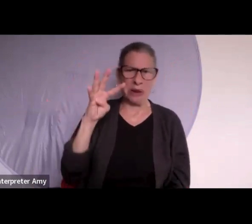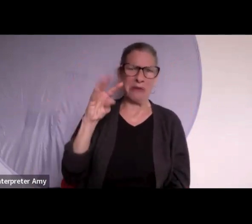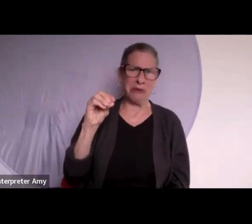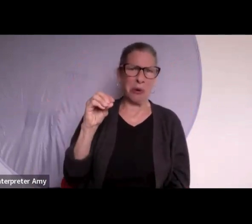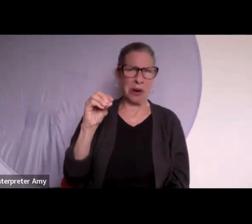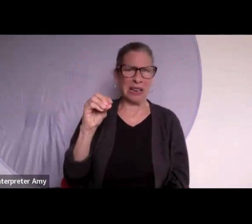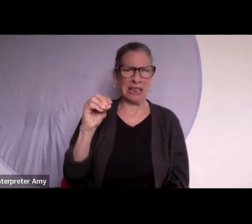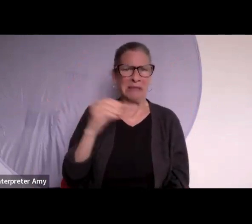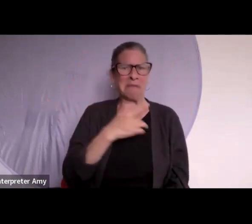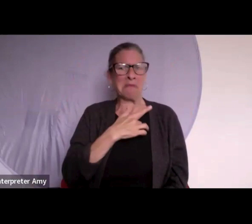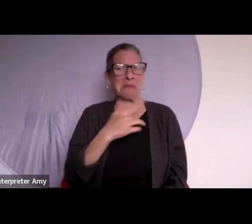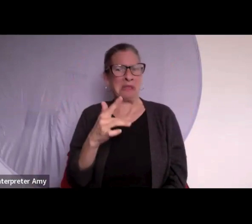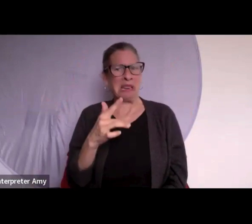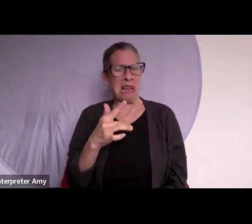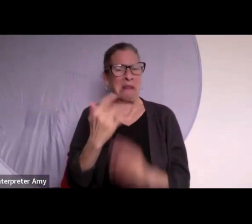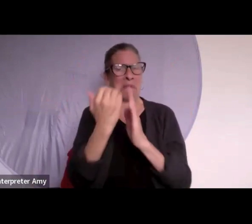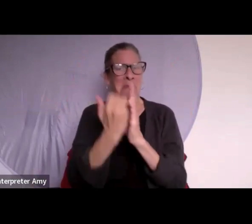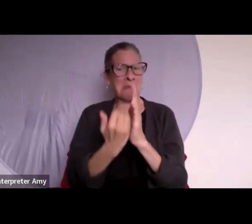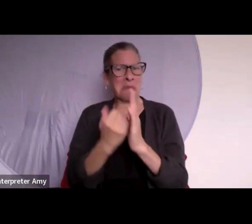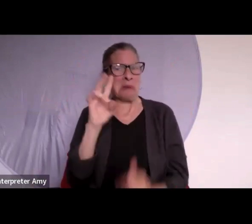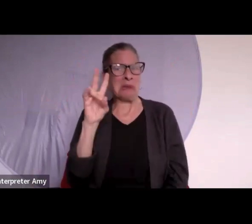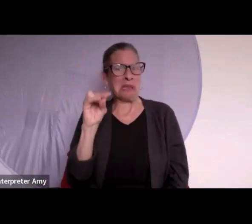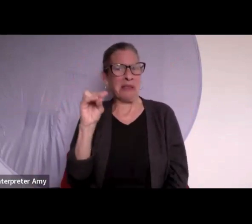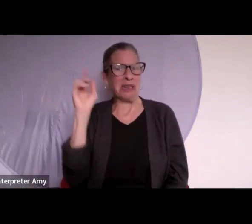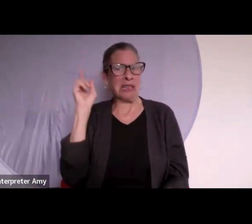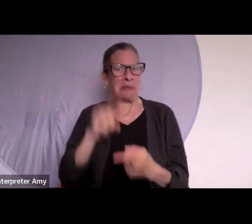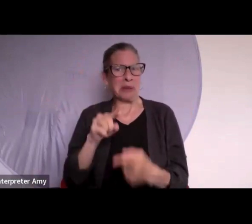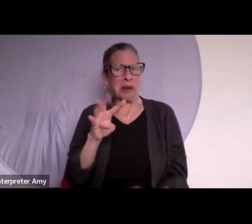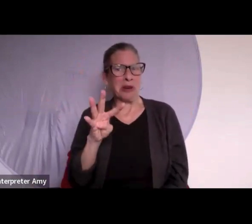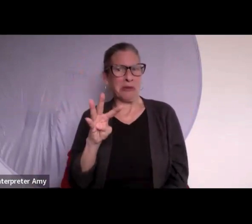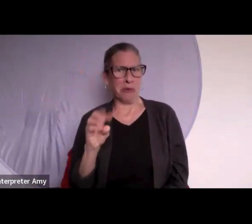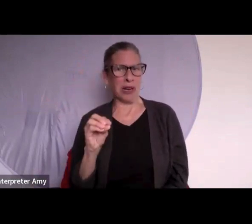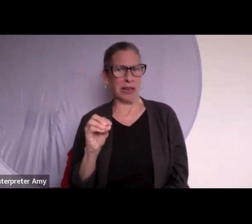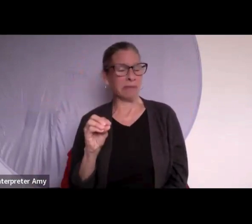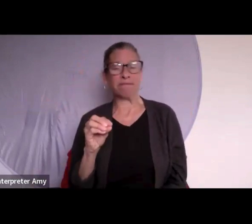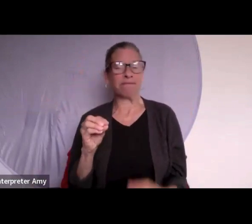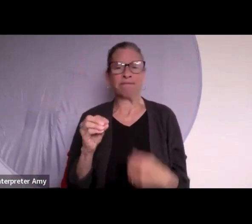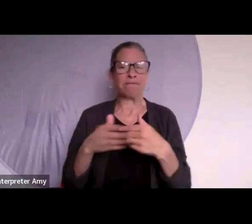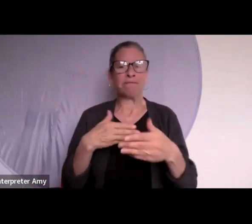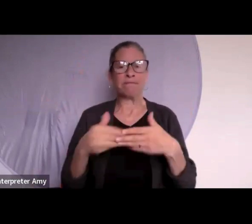70 If you want to be accurate, and, and material votes, let's